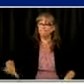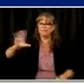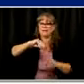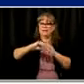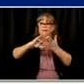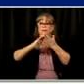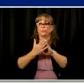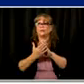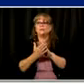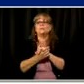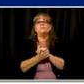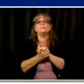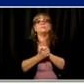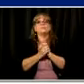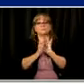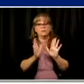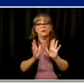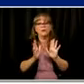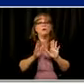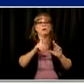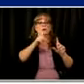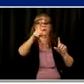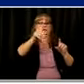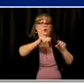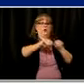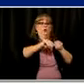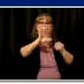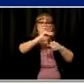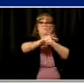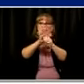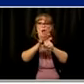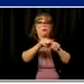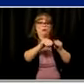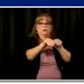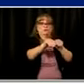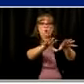of the areas that had been more fortunate are now seeing increases outside the metro area too